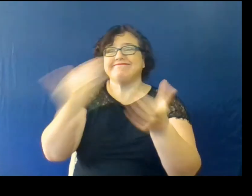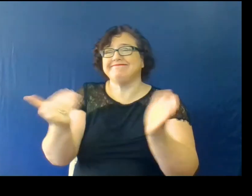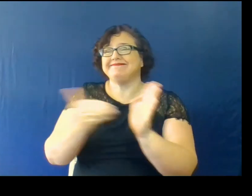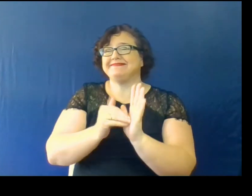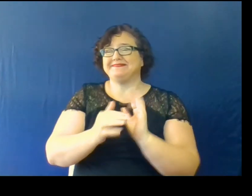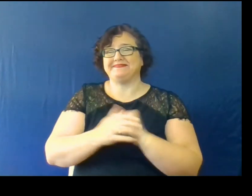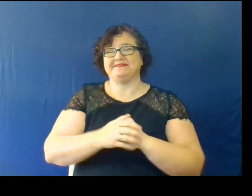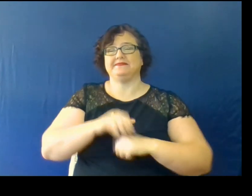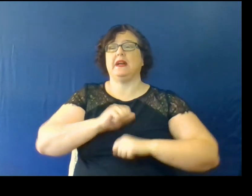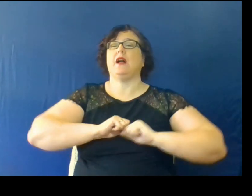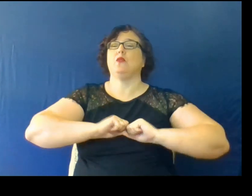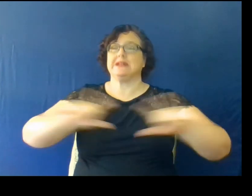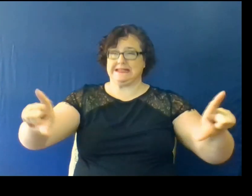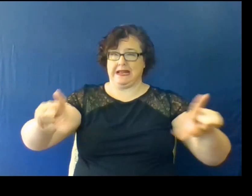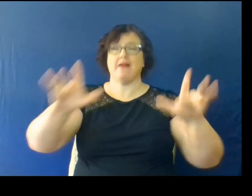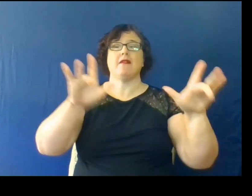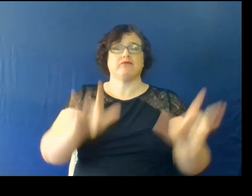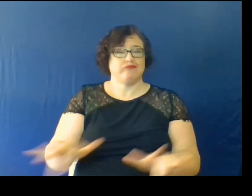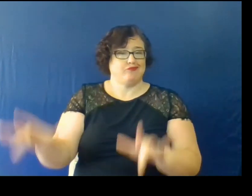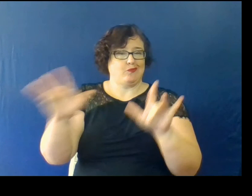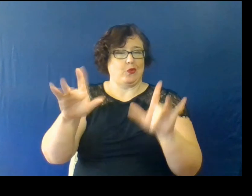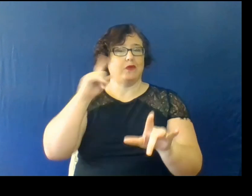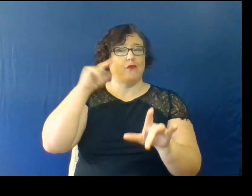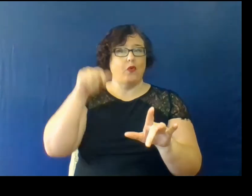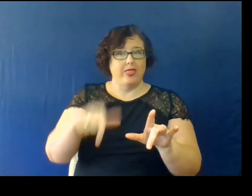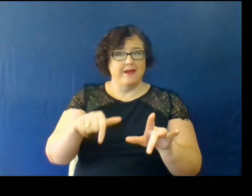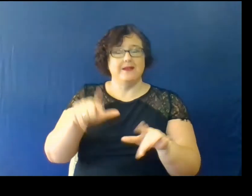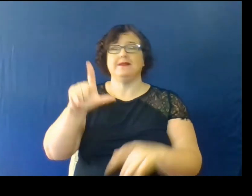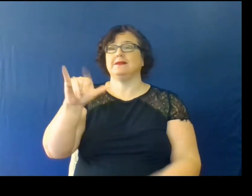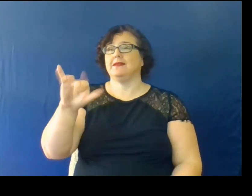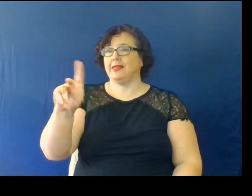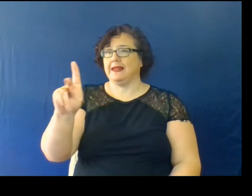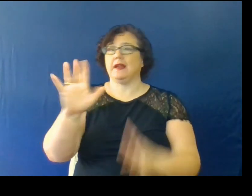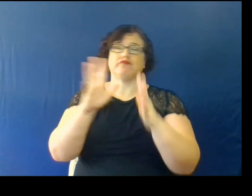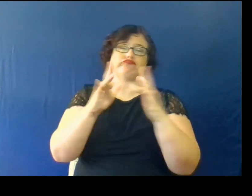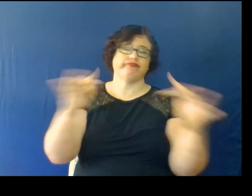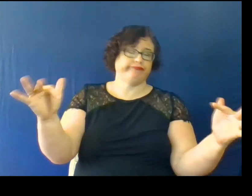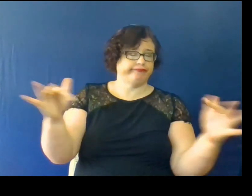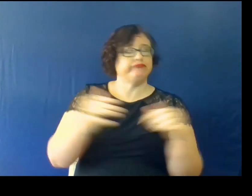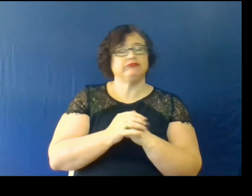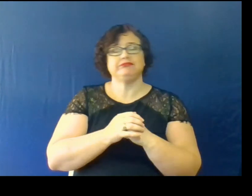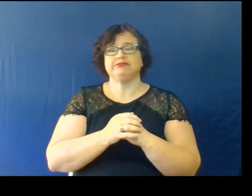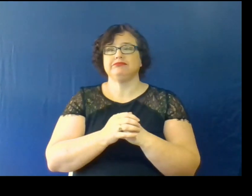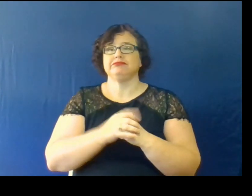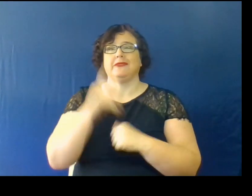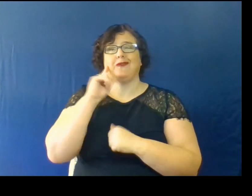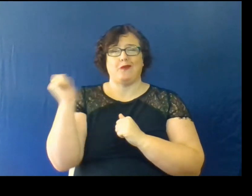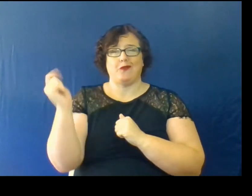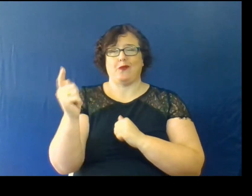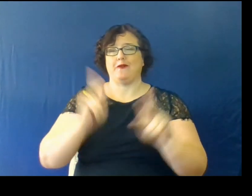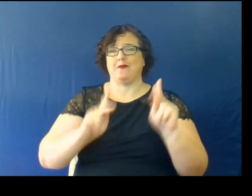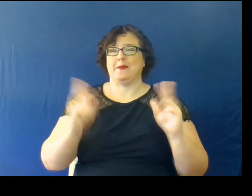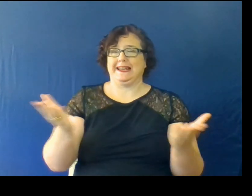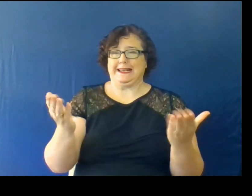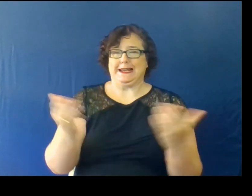out the recording of this event, the links, etc. to everybody here. So have a good day